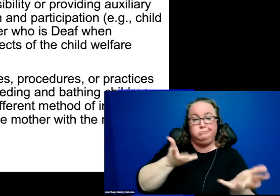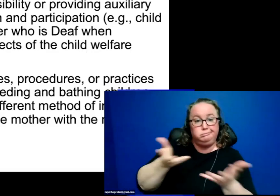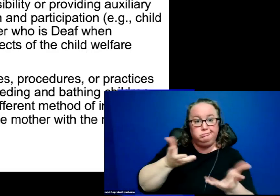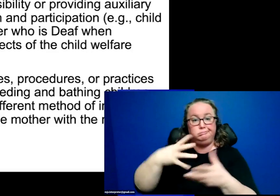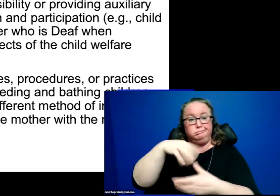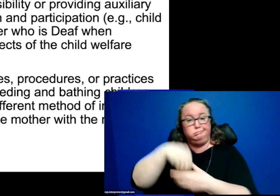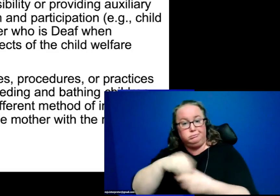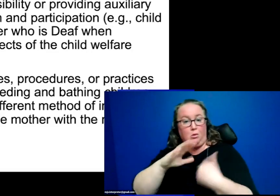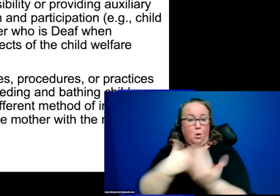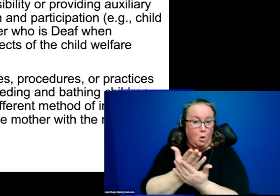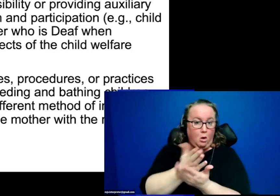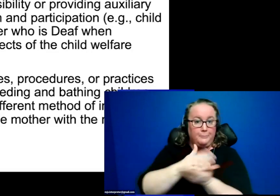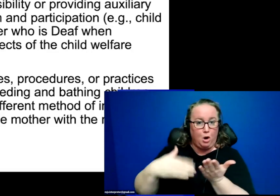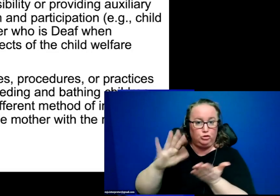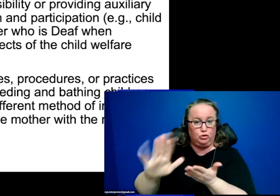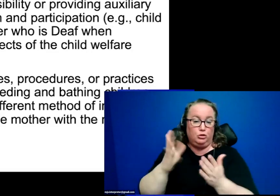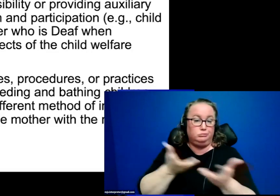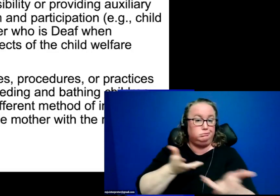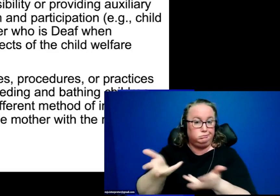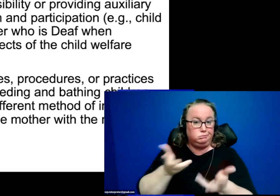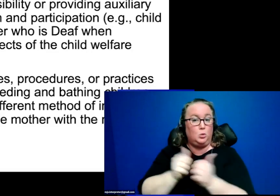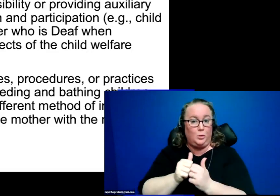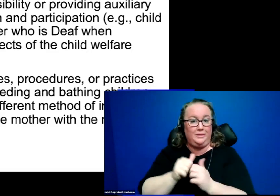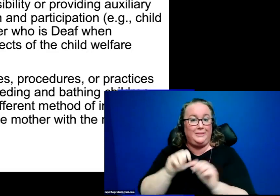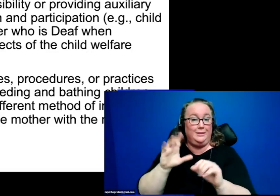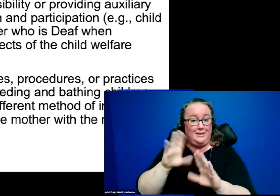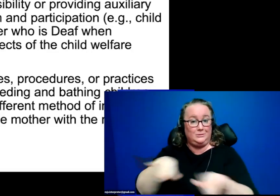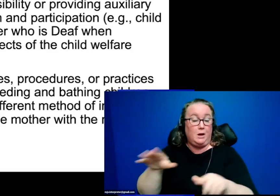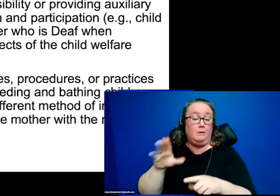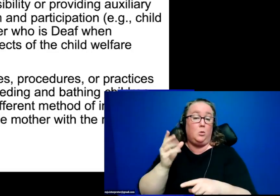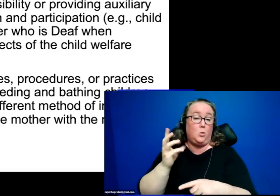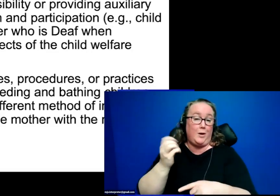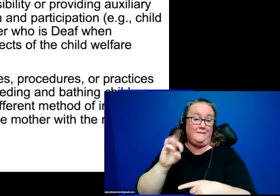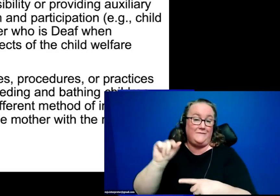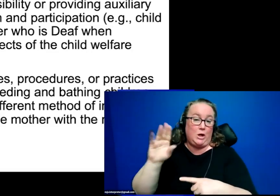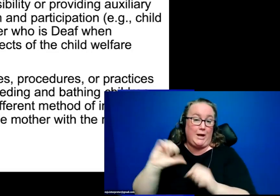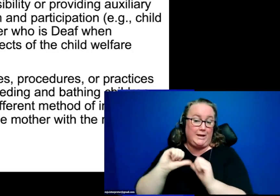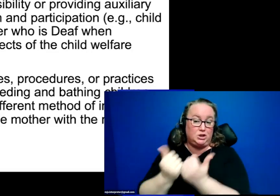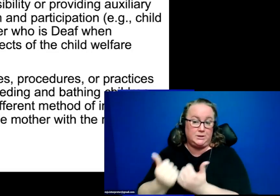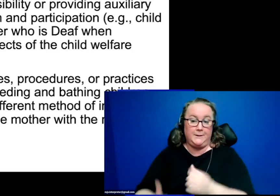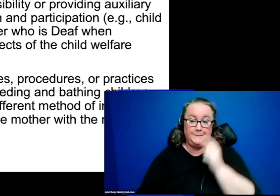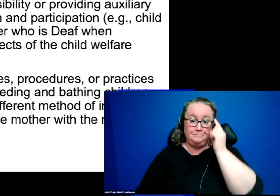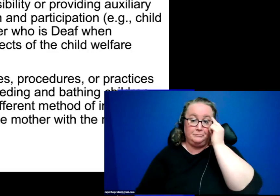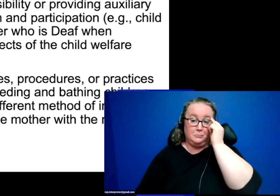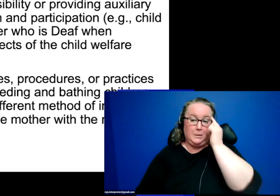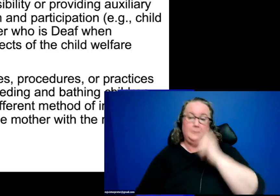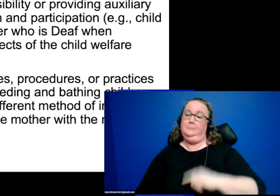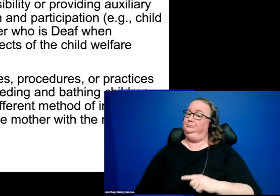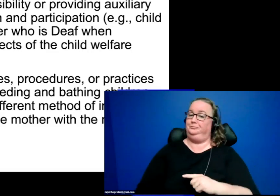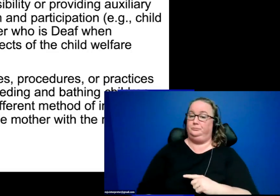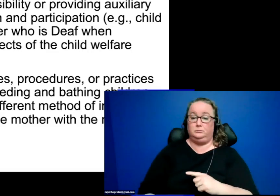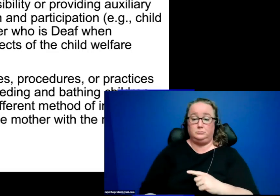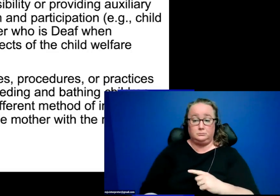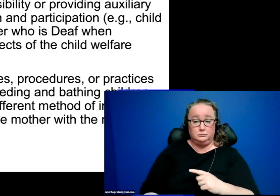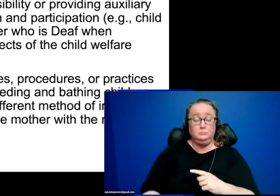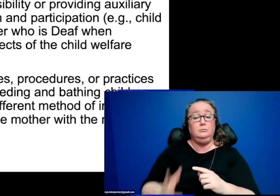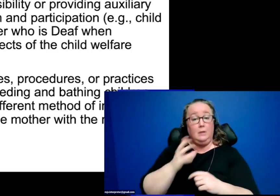all aspects of their interactions with the child welfare agency. It can also mean making those reasonable modifications to